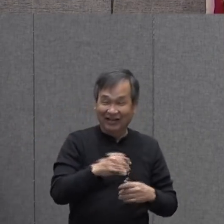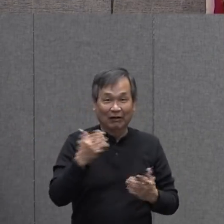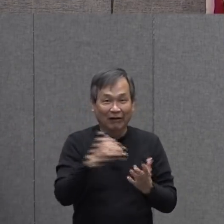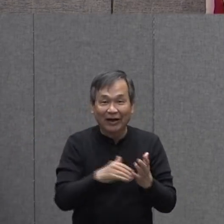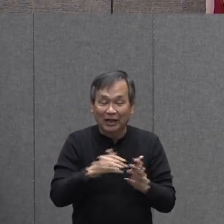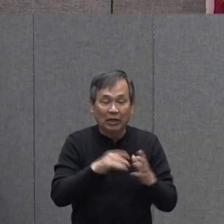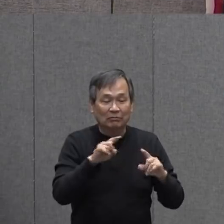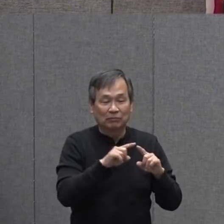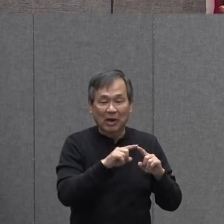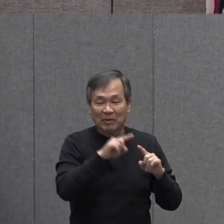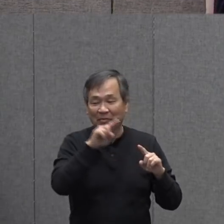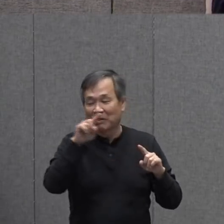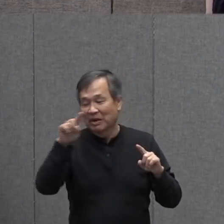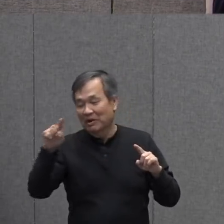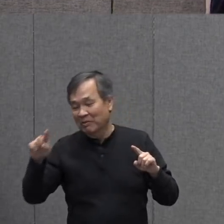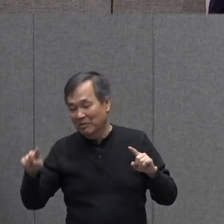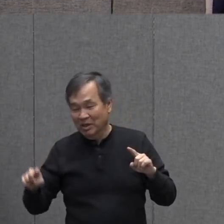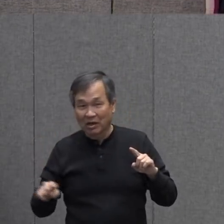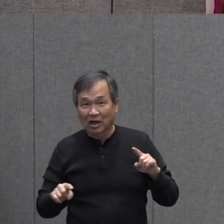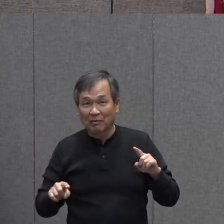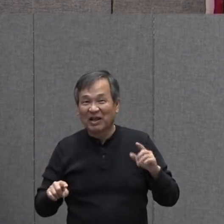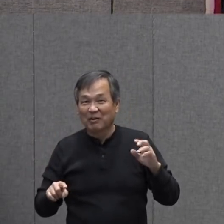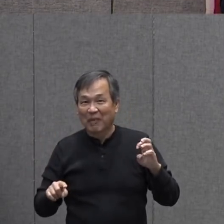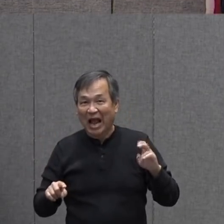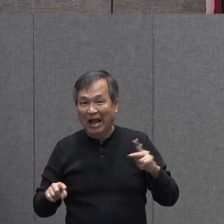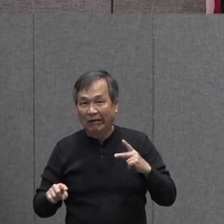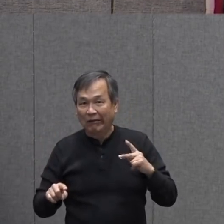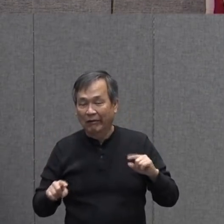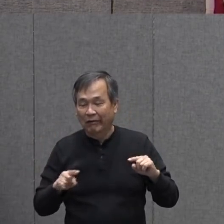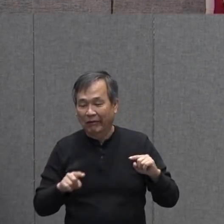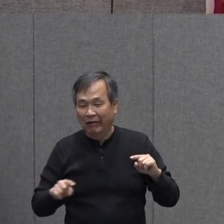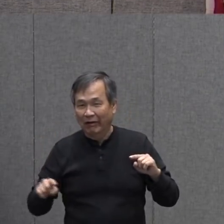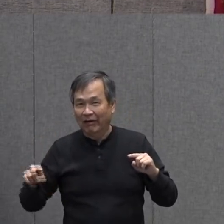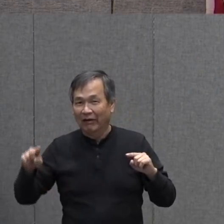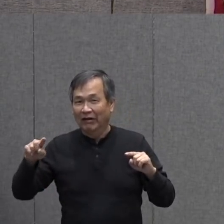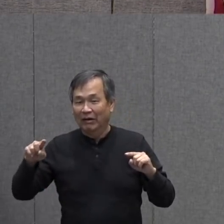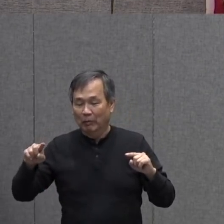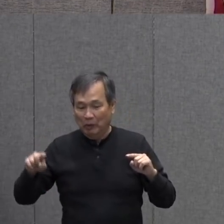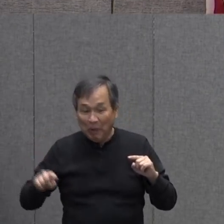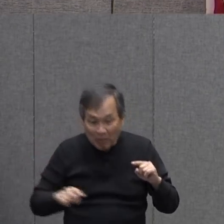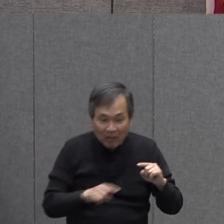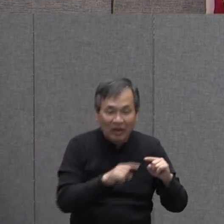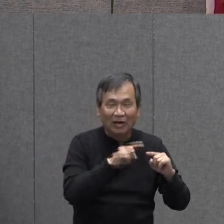different steps in different orders, but this is a way to help guide us through our thinking.